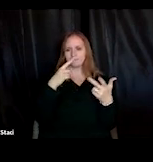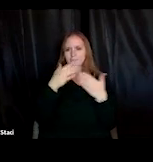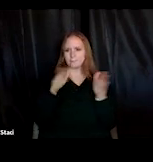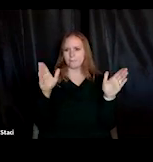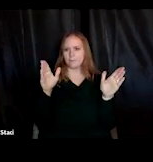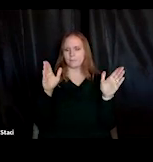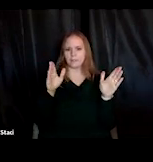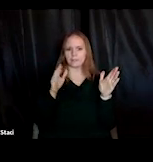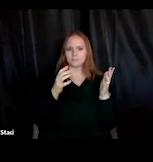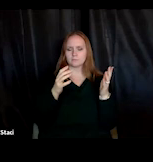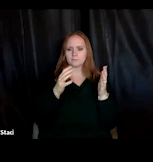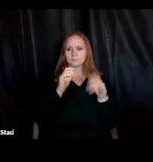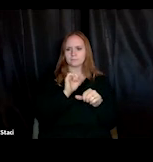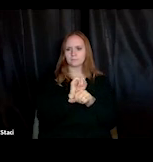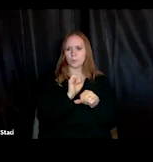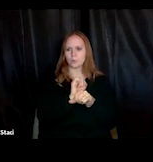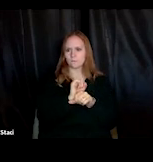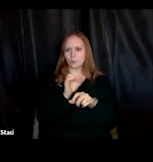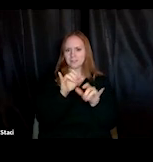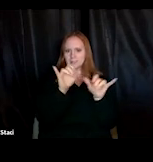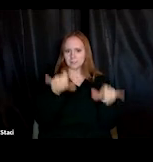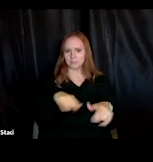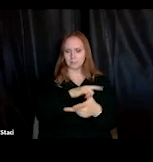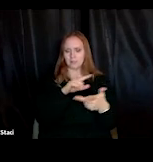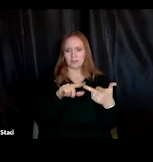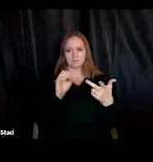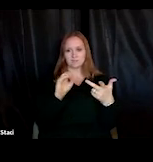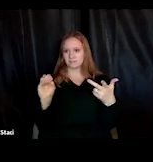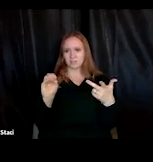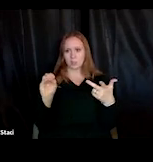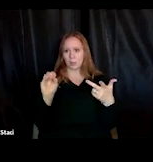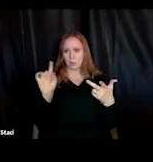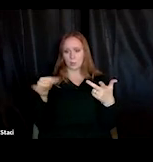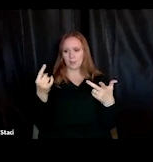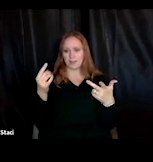has no funding whatsoever. It is strictly based off an MOU between us